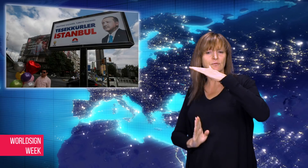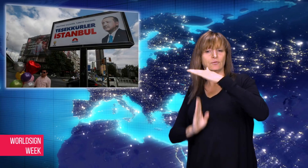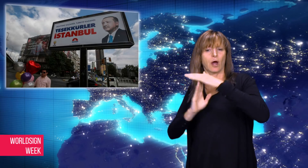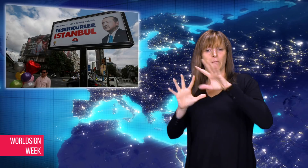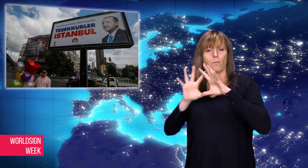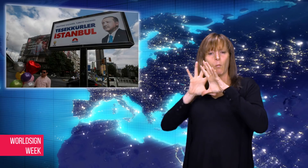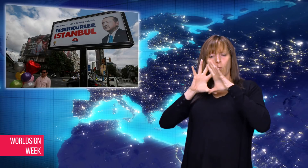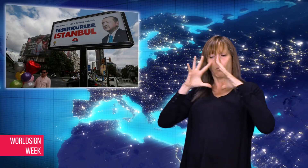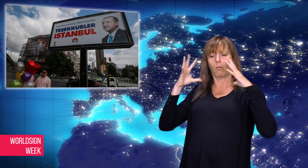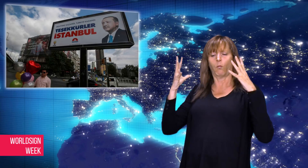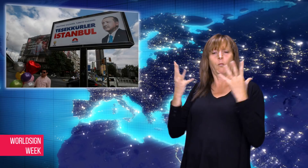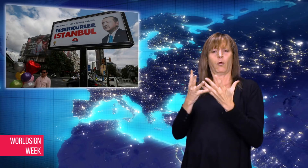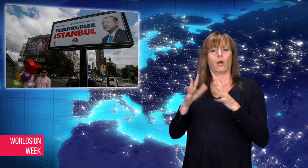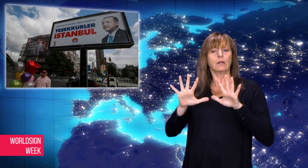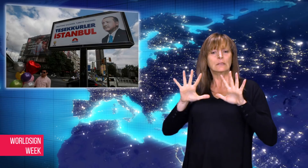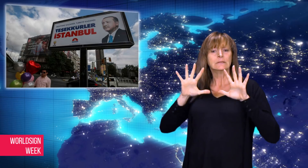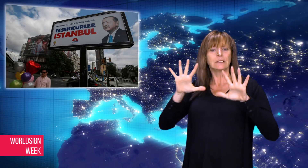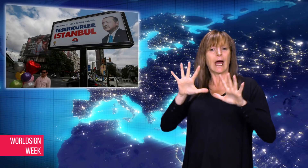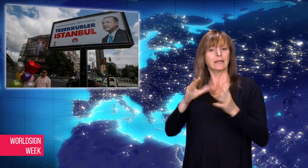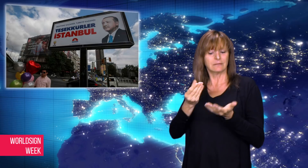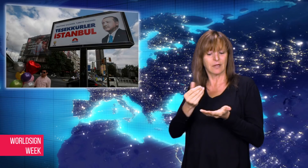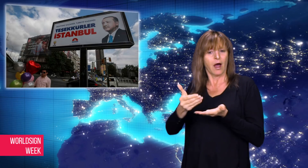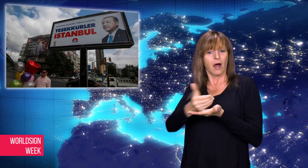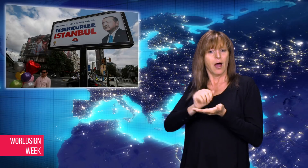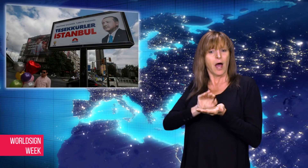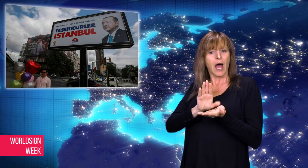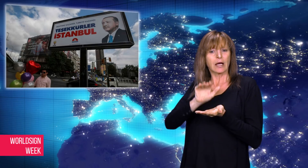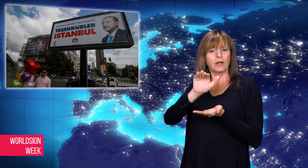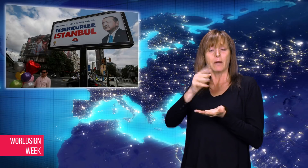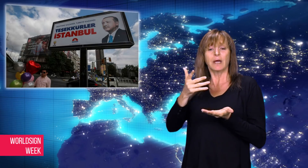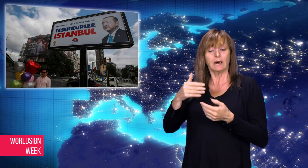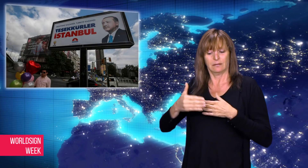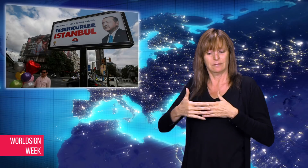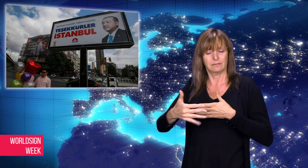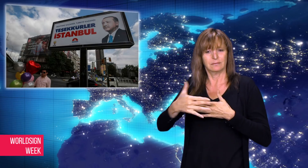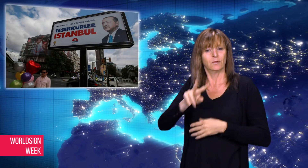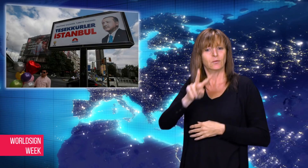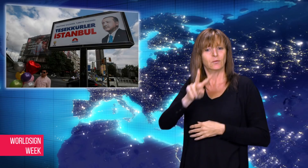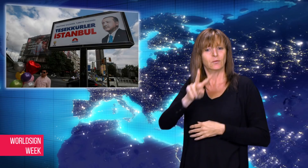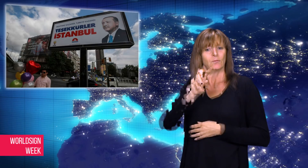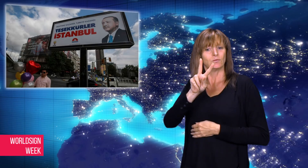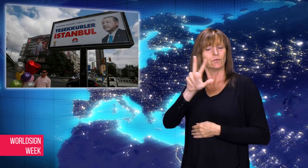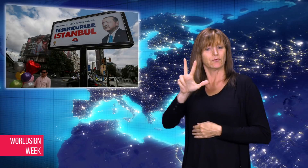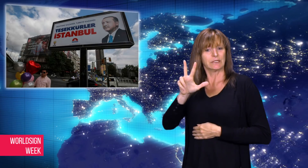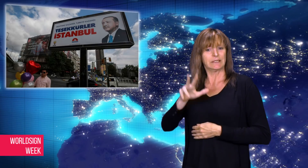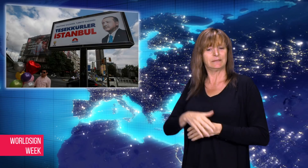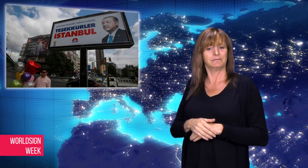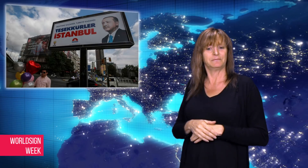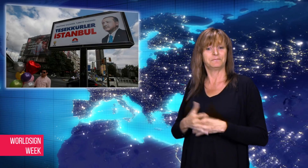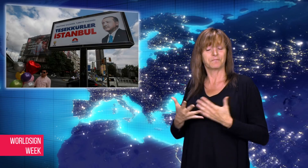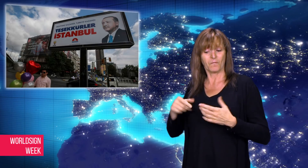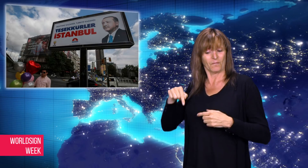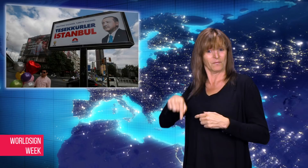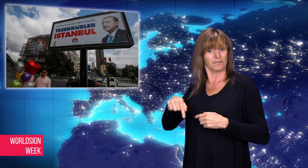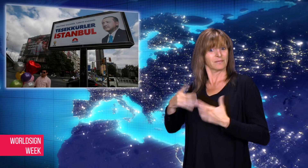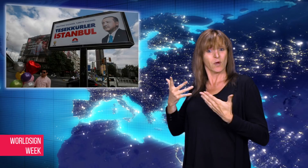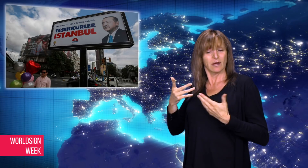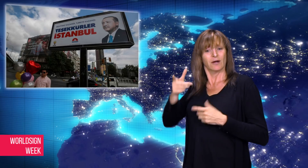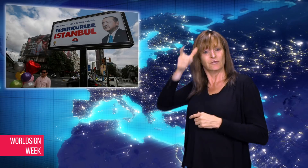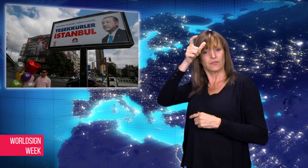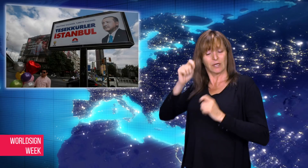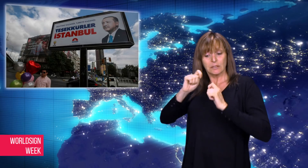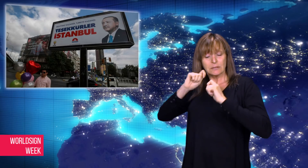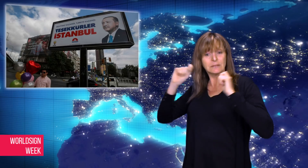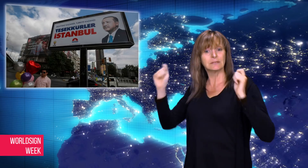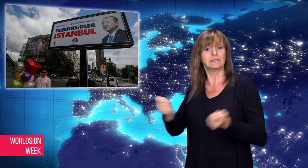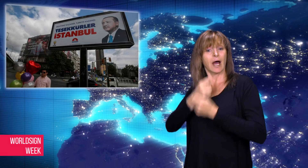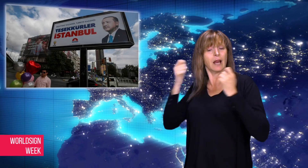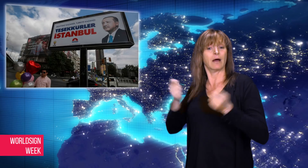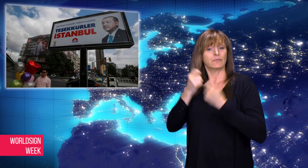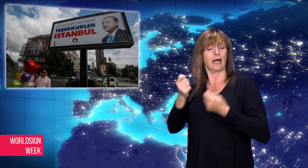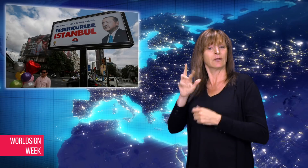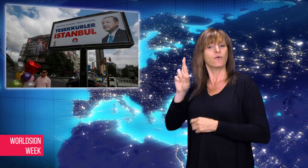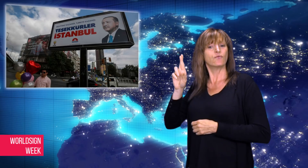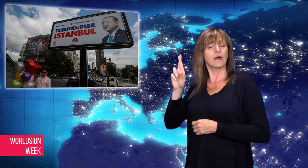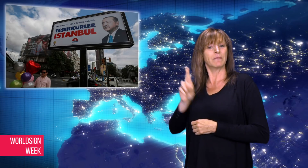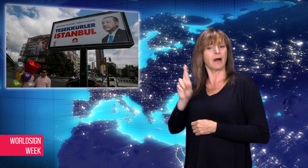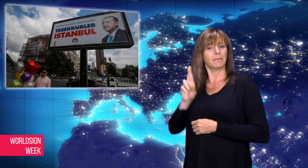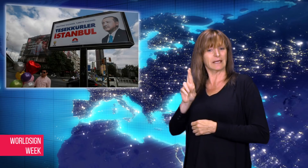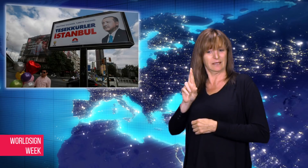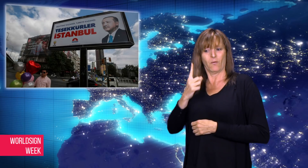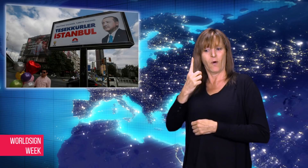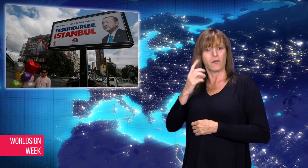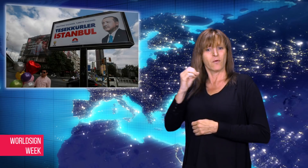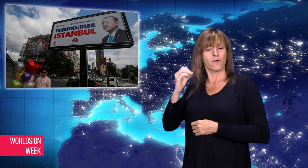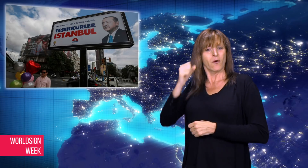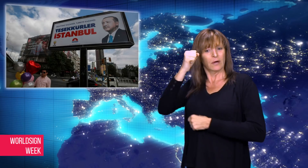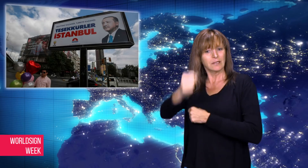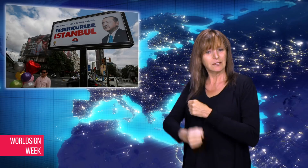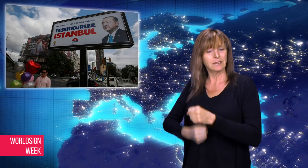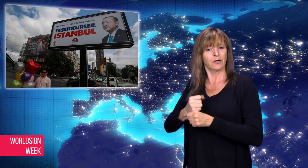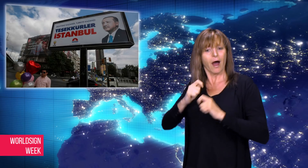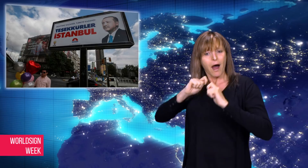Republic marks its 100th anniversary.